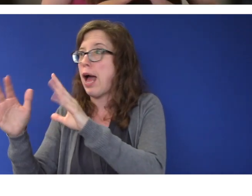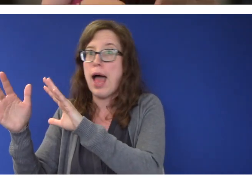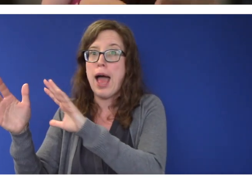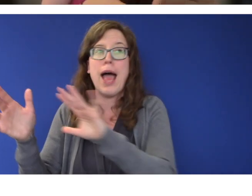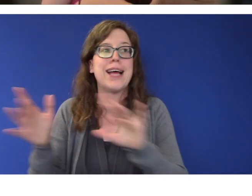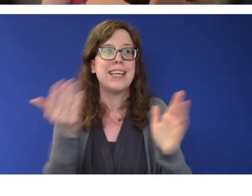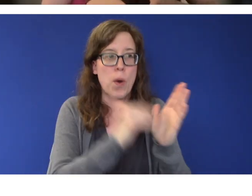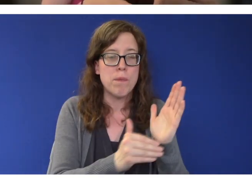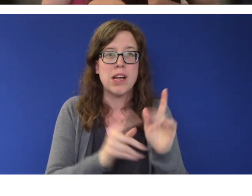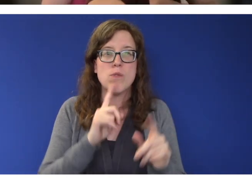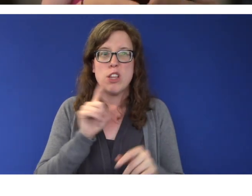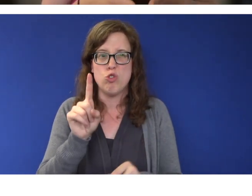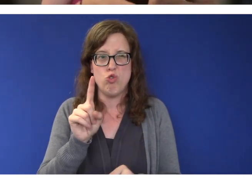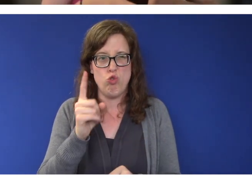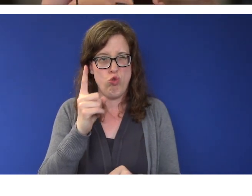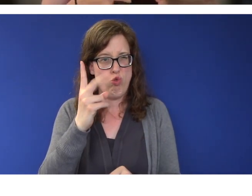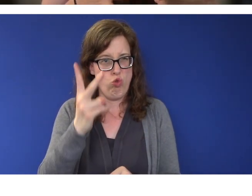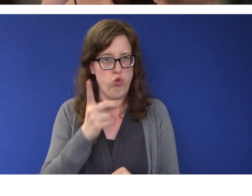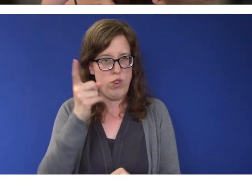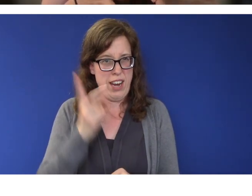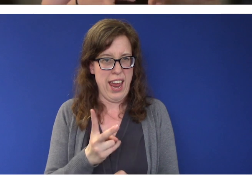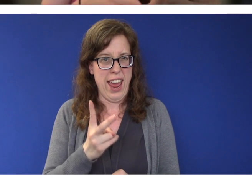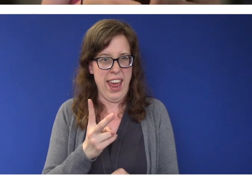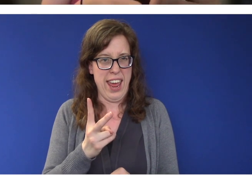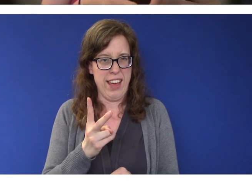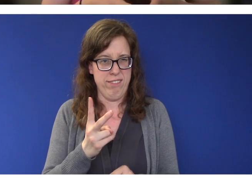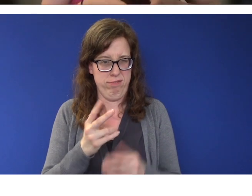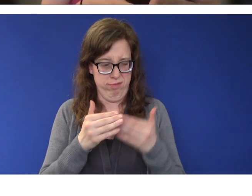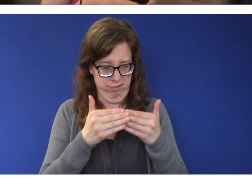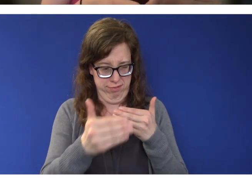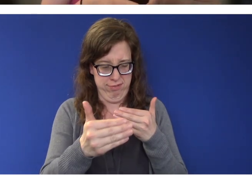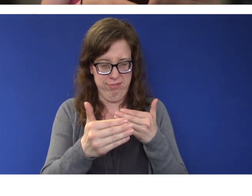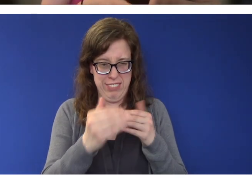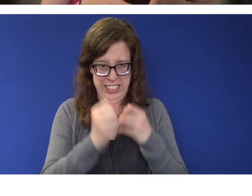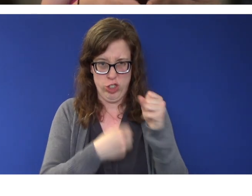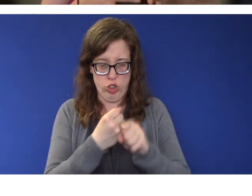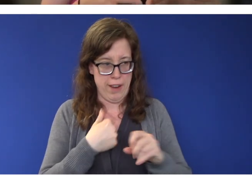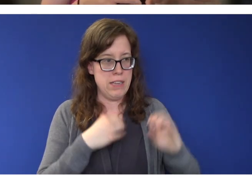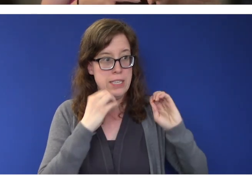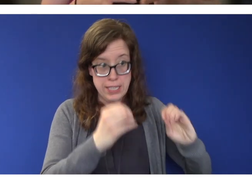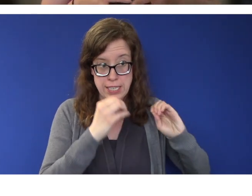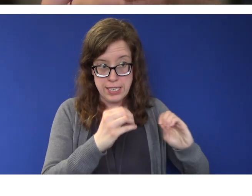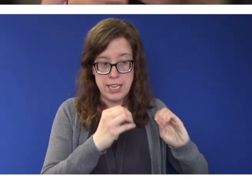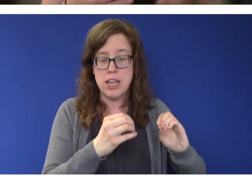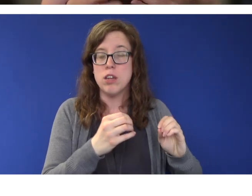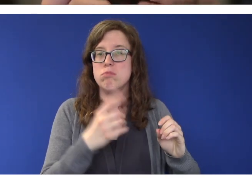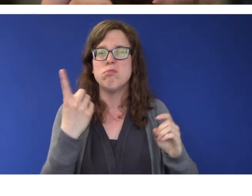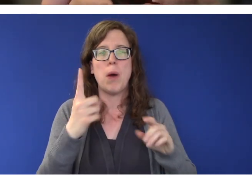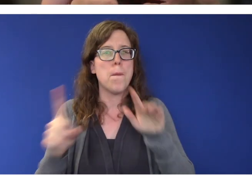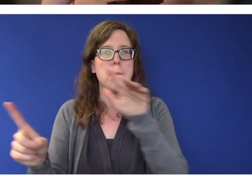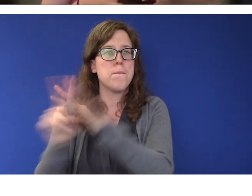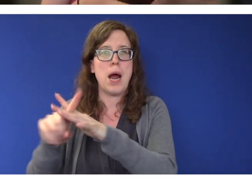two-and-a-half years into teaching these social skills, there was a problem that came up and